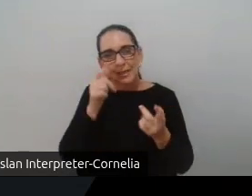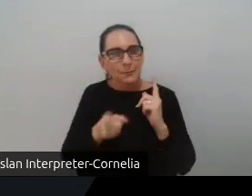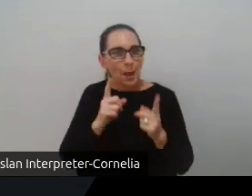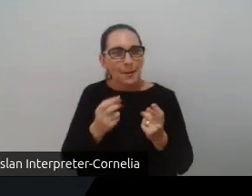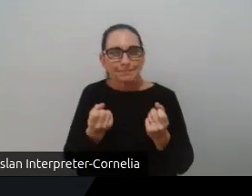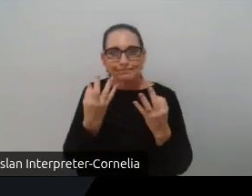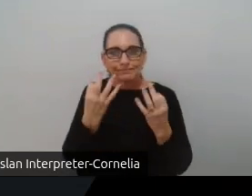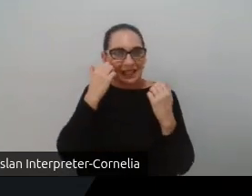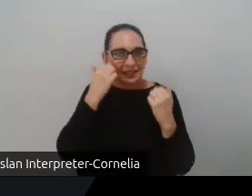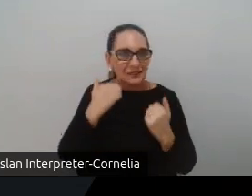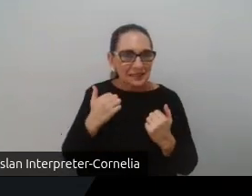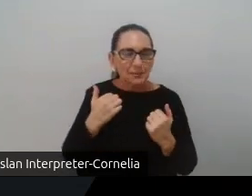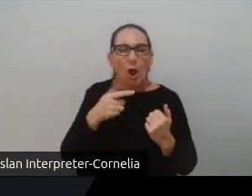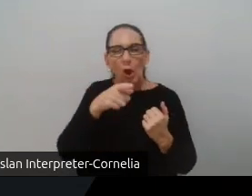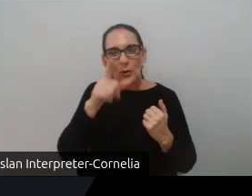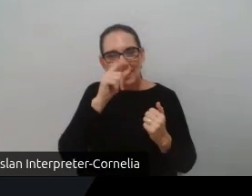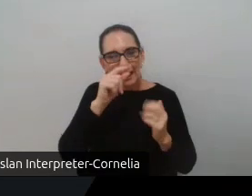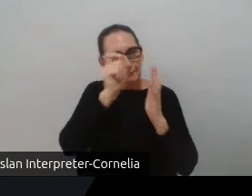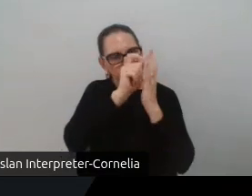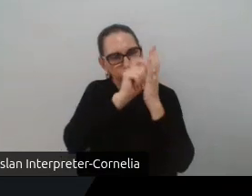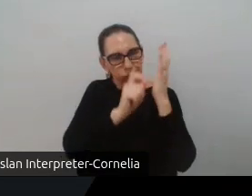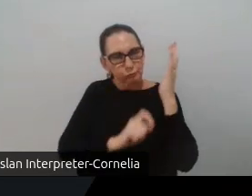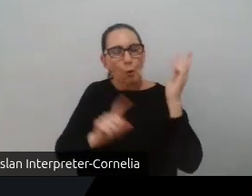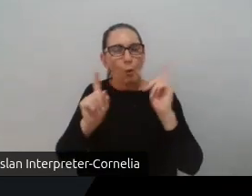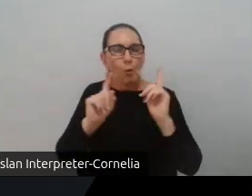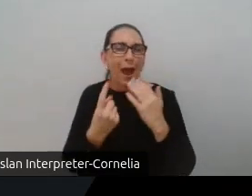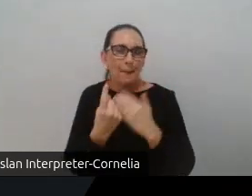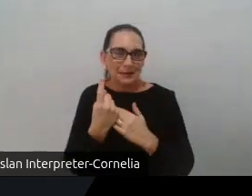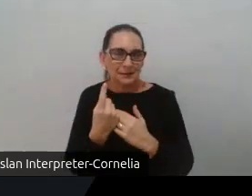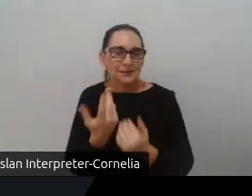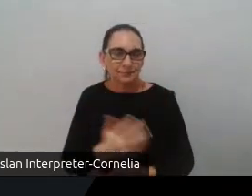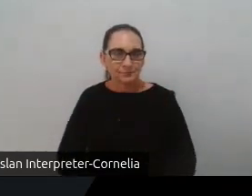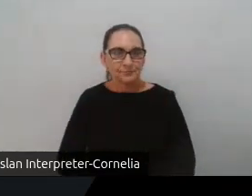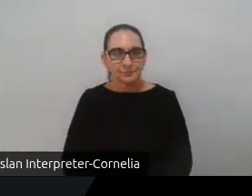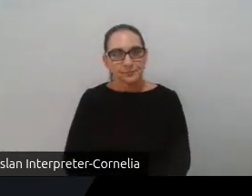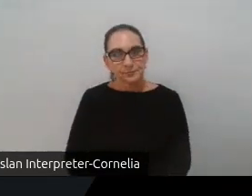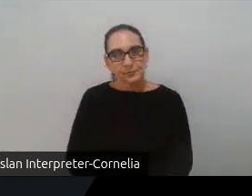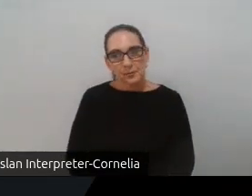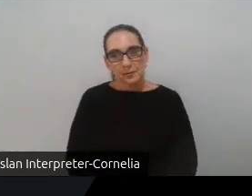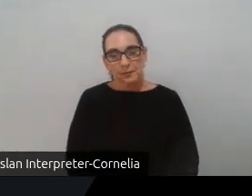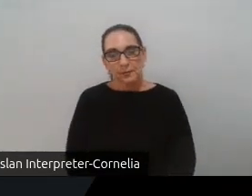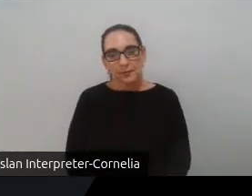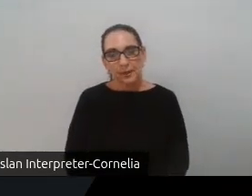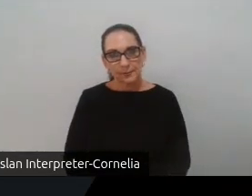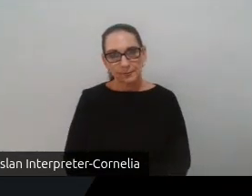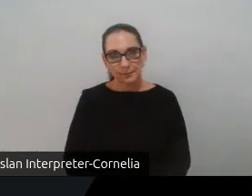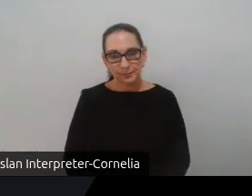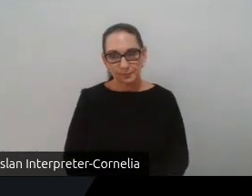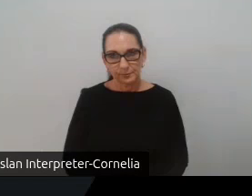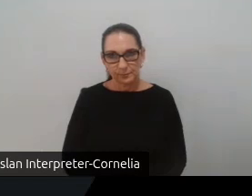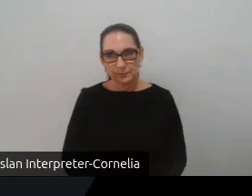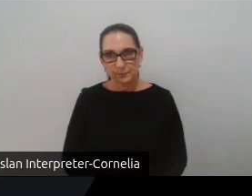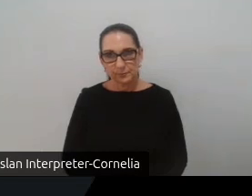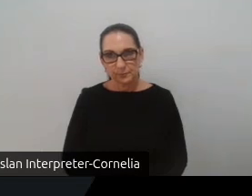but then you write down exactly what happened to the applicant's memory. Um okay, so this is